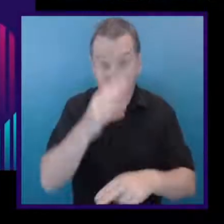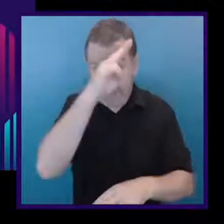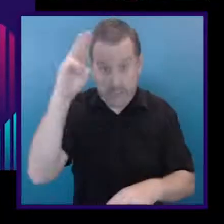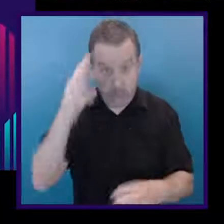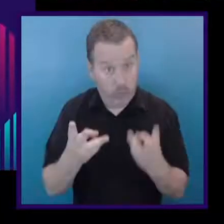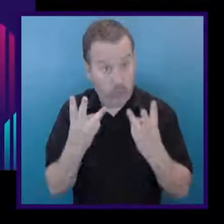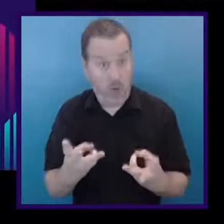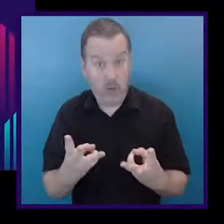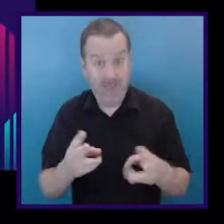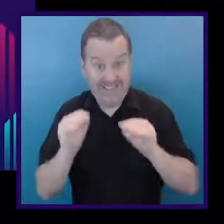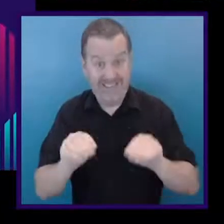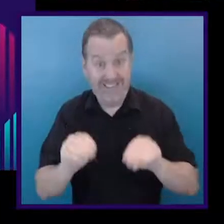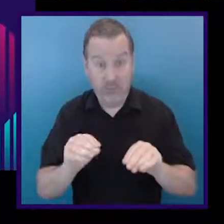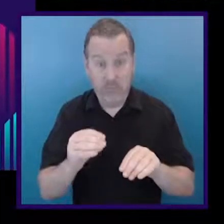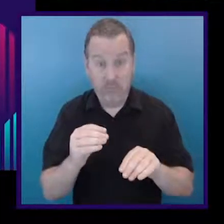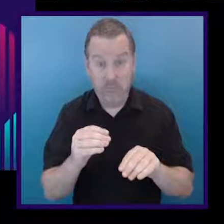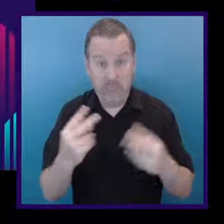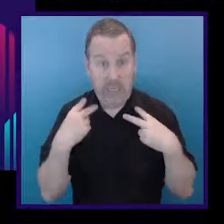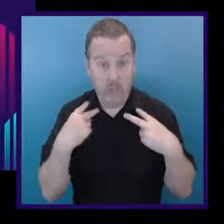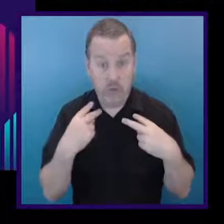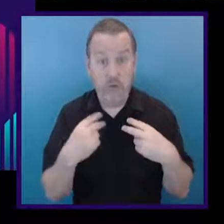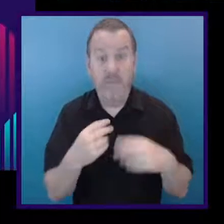were telling us that they thought languages should be on the primary curriculum.